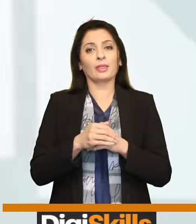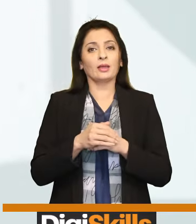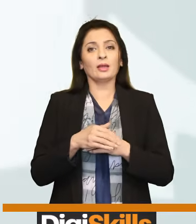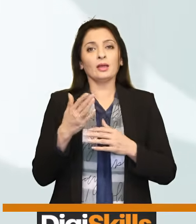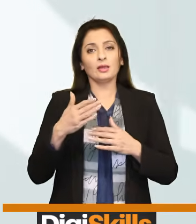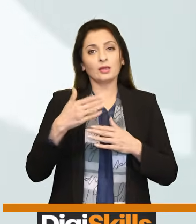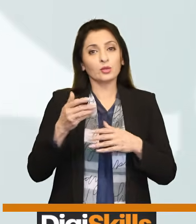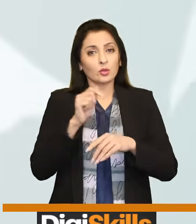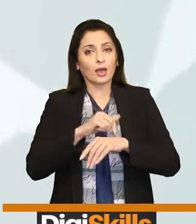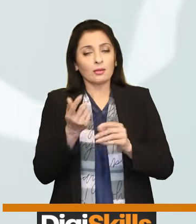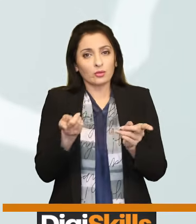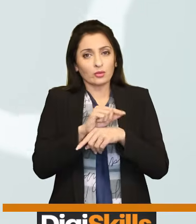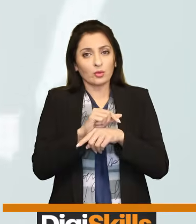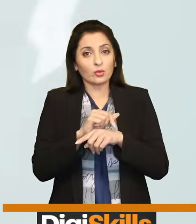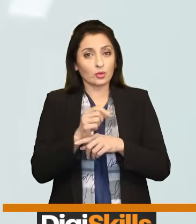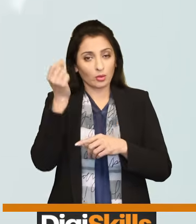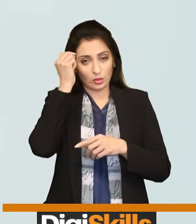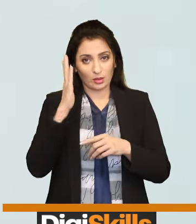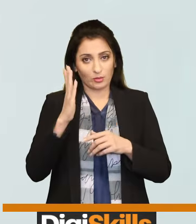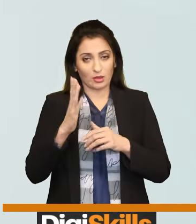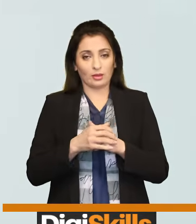But make sure to count the time difference.